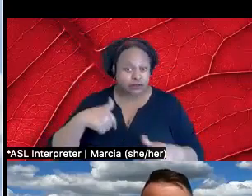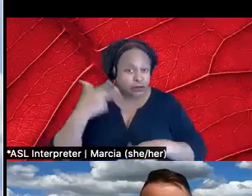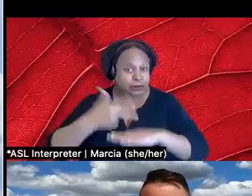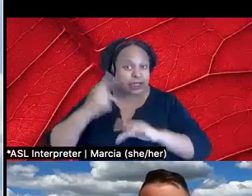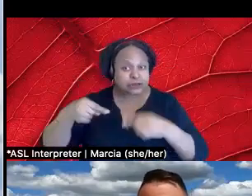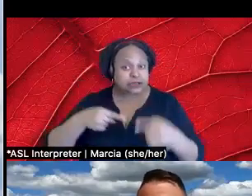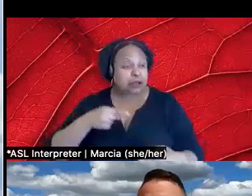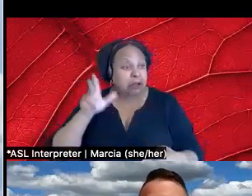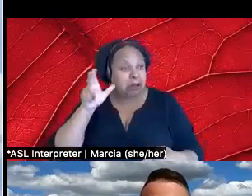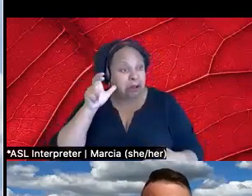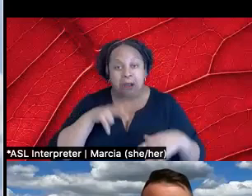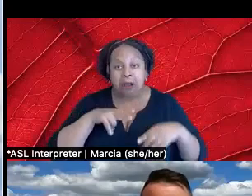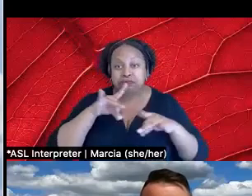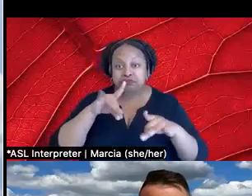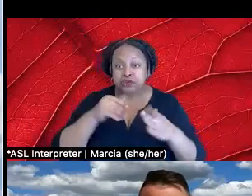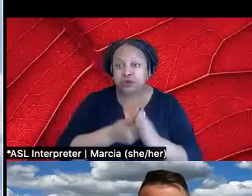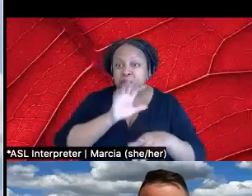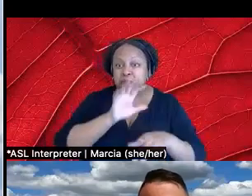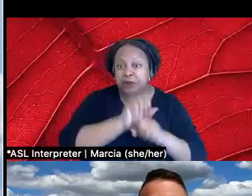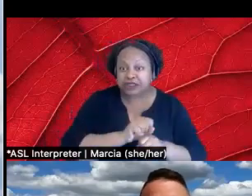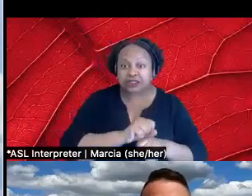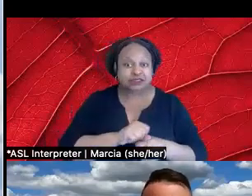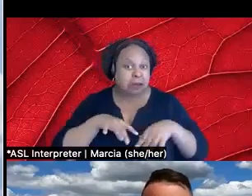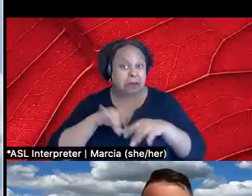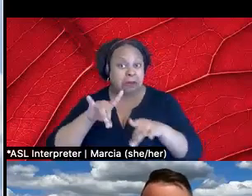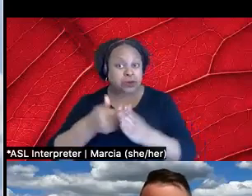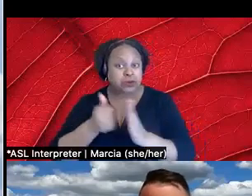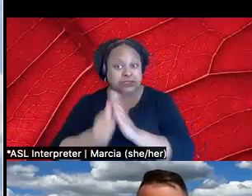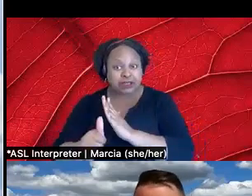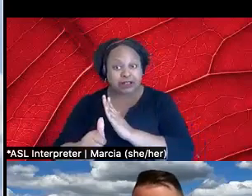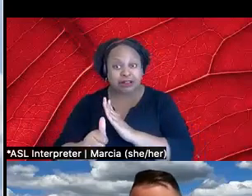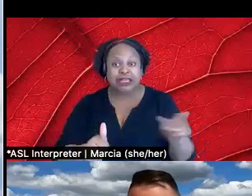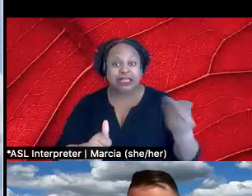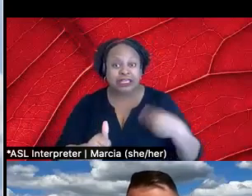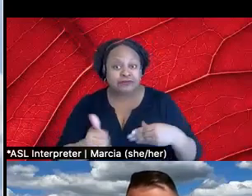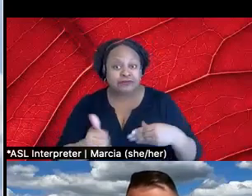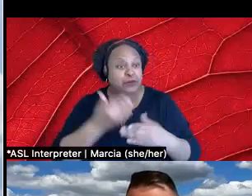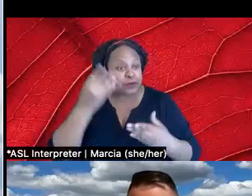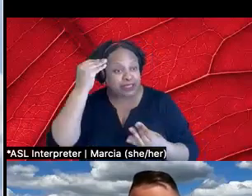new practice, acquired a new skill,been given a new way of thinking and approaching a subject.